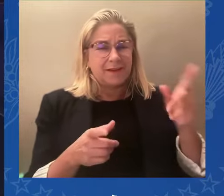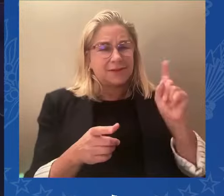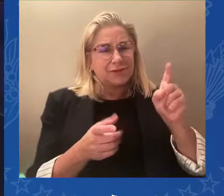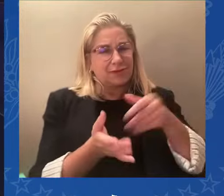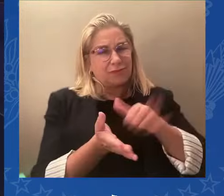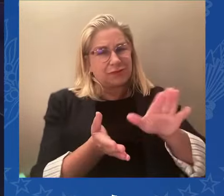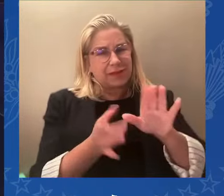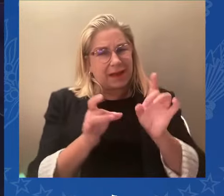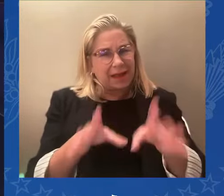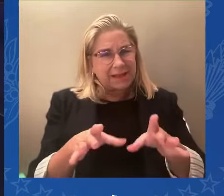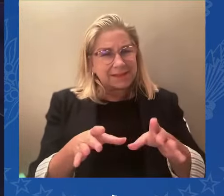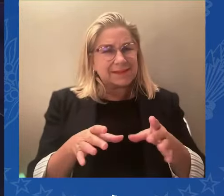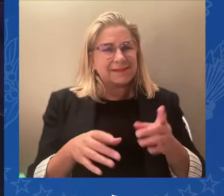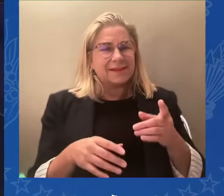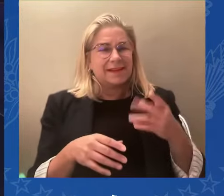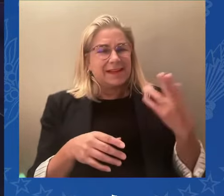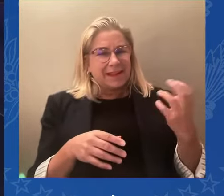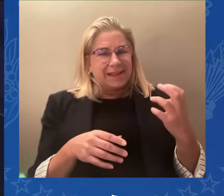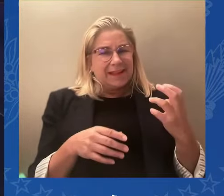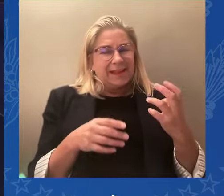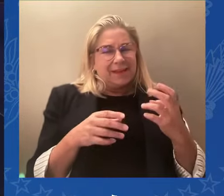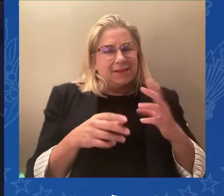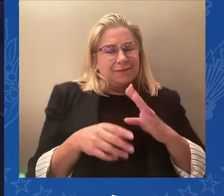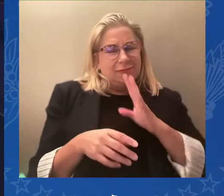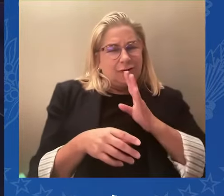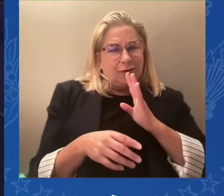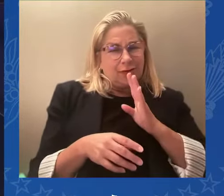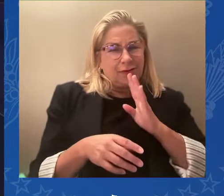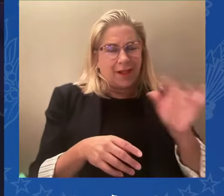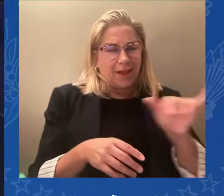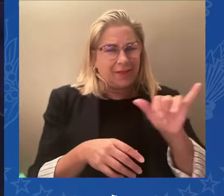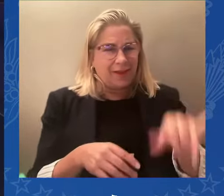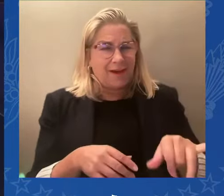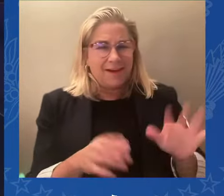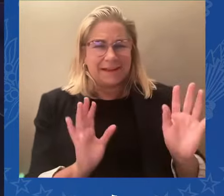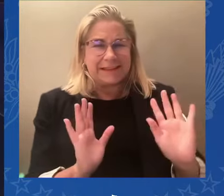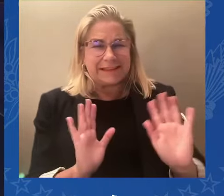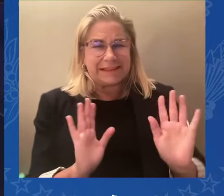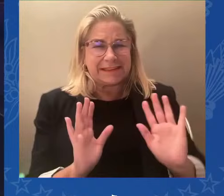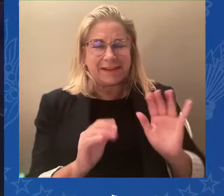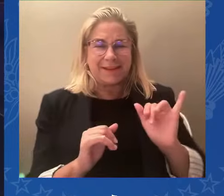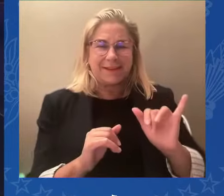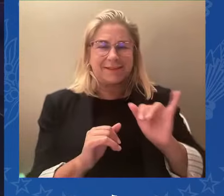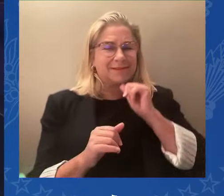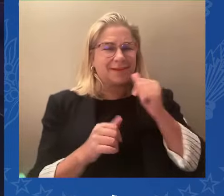We must speak out against lies and hate told for power and profit.